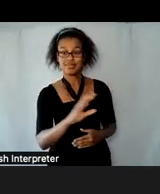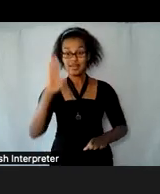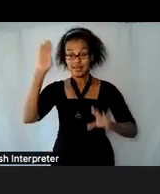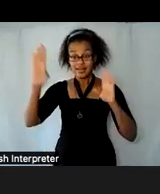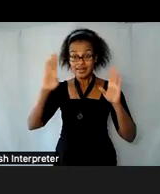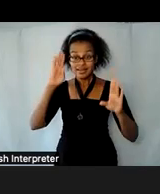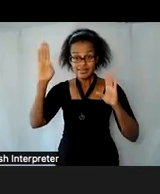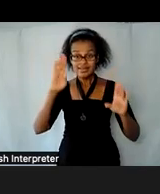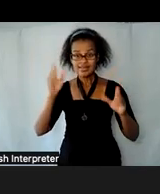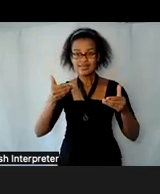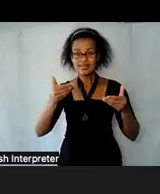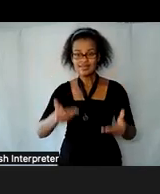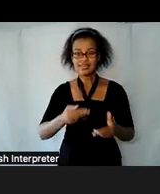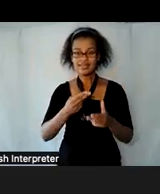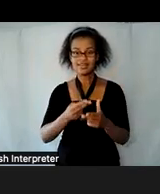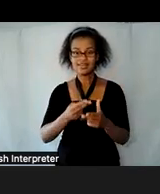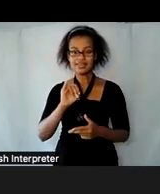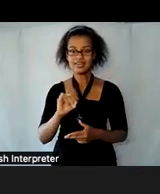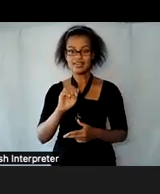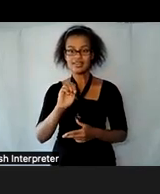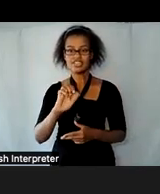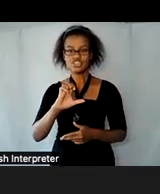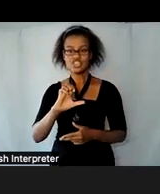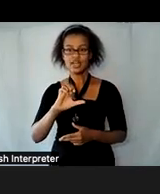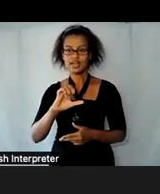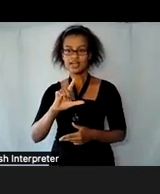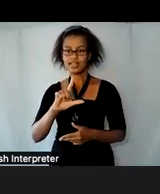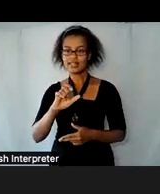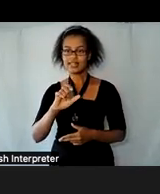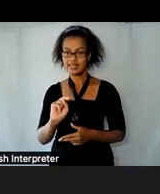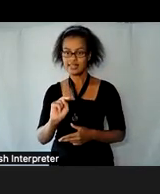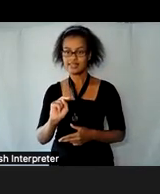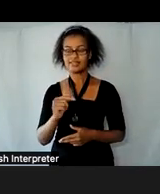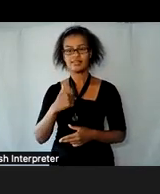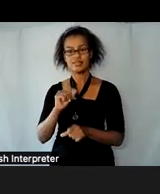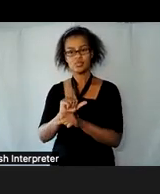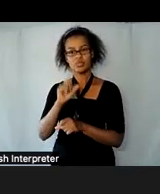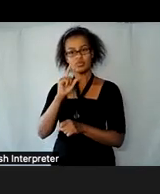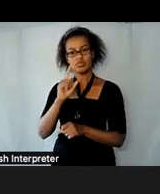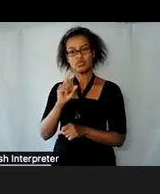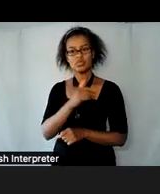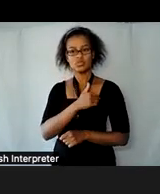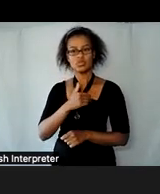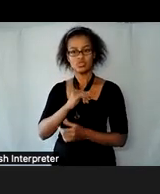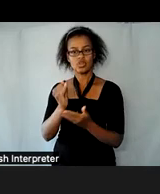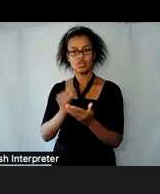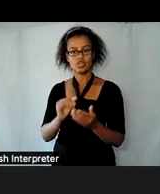My name is Jacqueline and I work for Toronto Arts Foundation, which is the affiliate organization